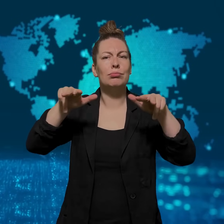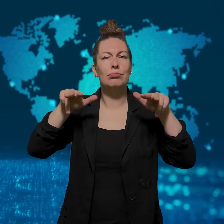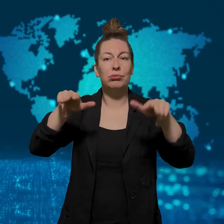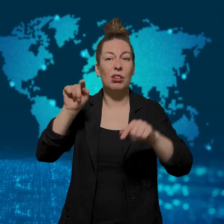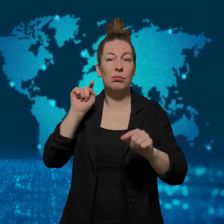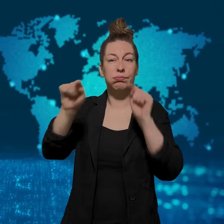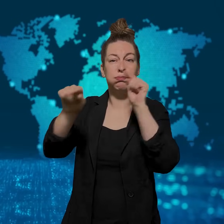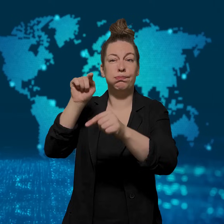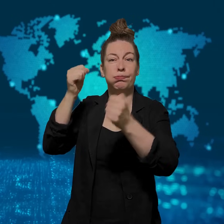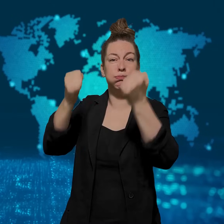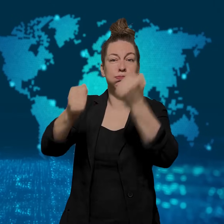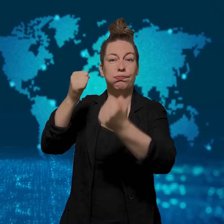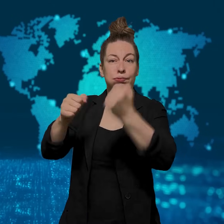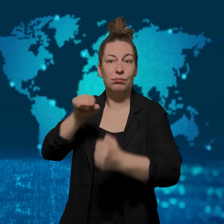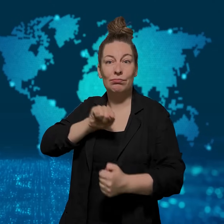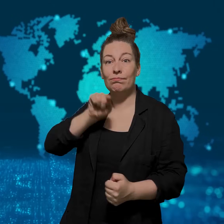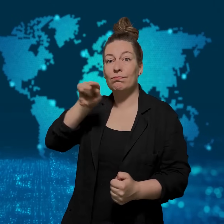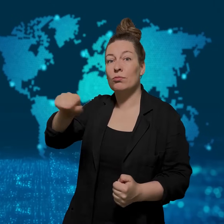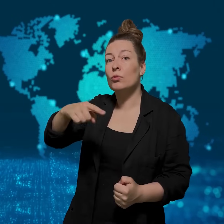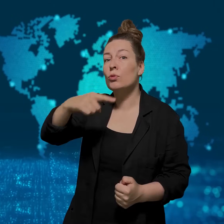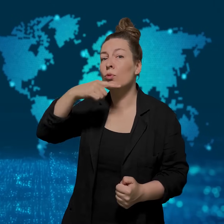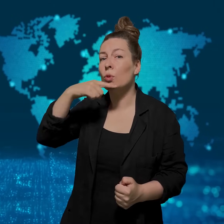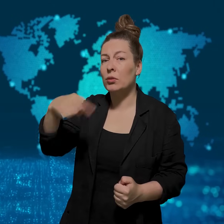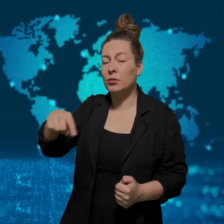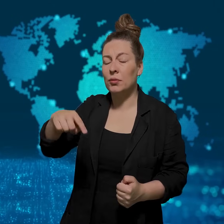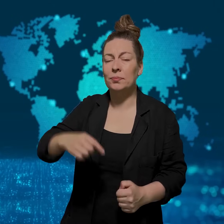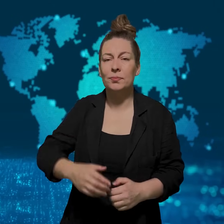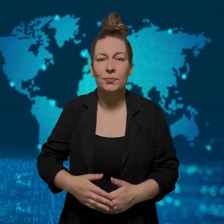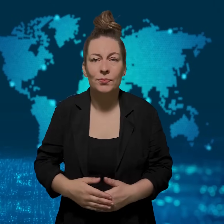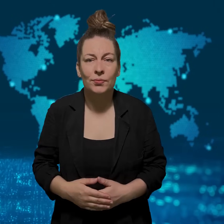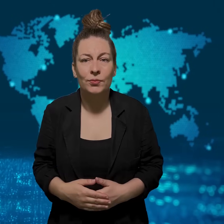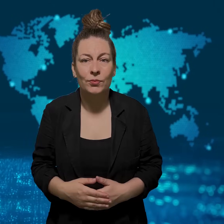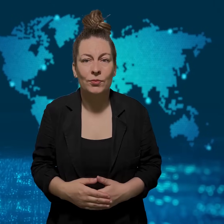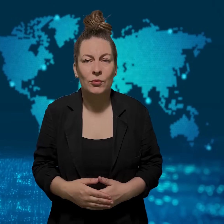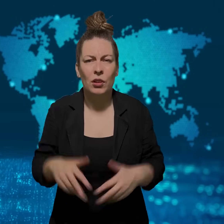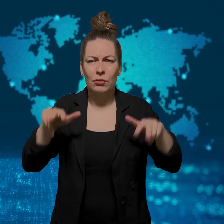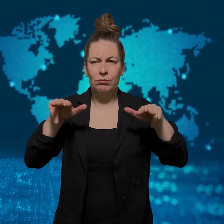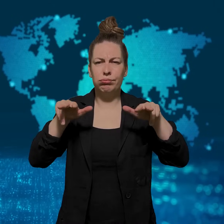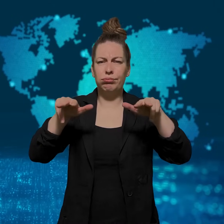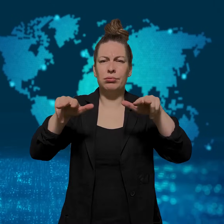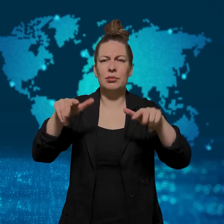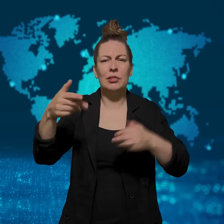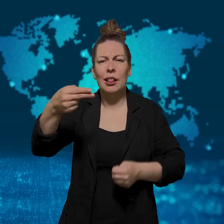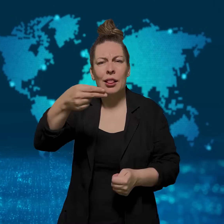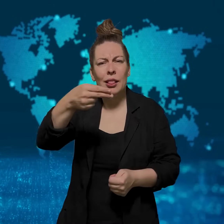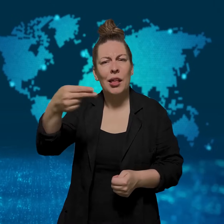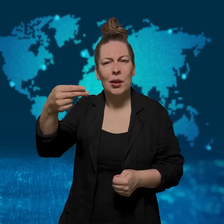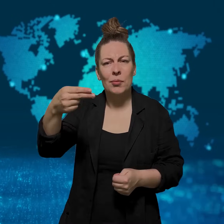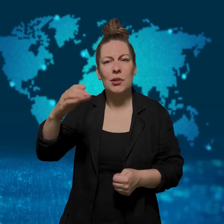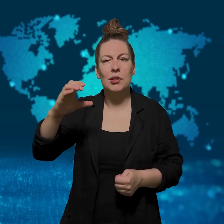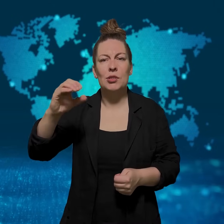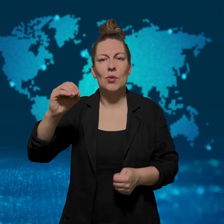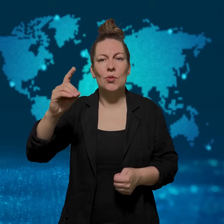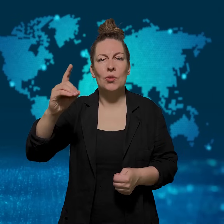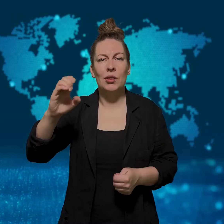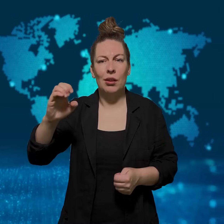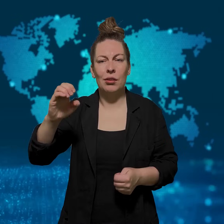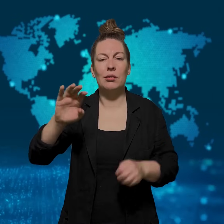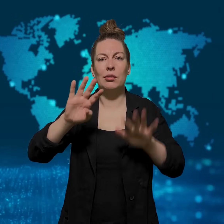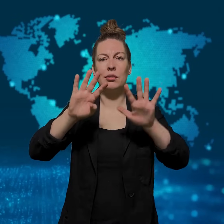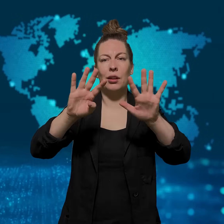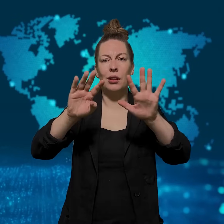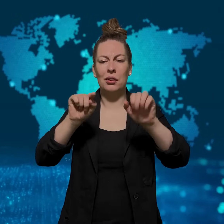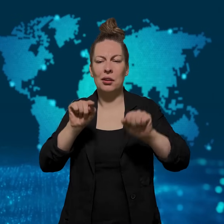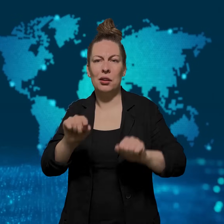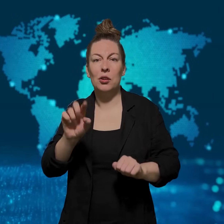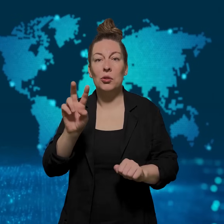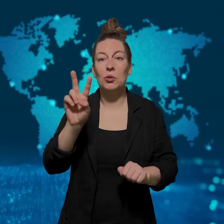Ukraine has countered that Russia cannot be trusted with any deal.